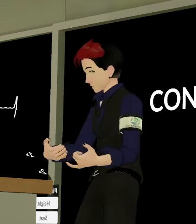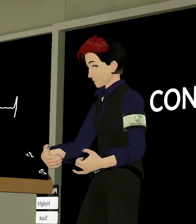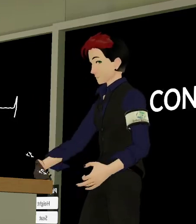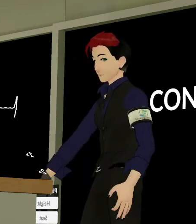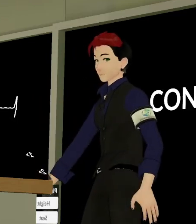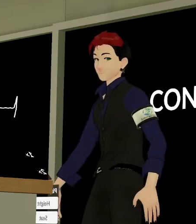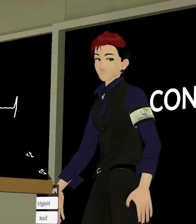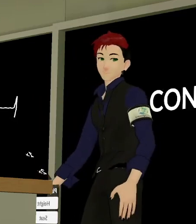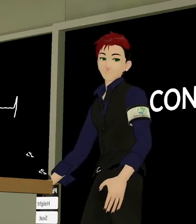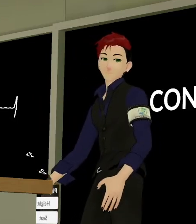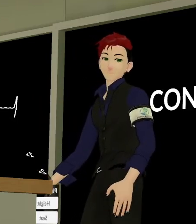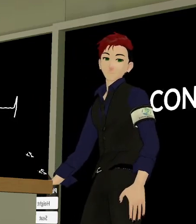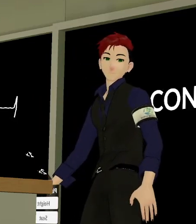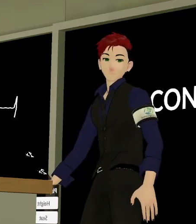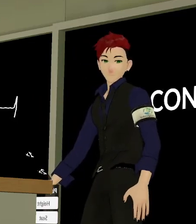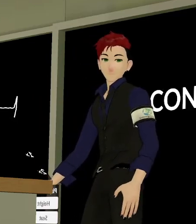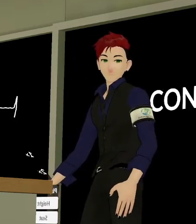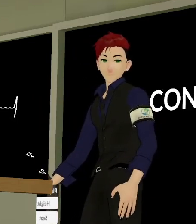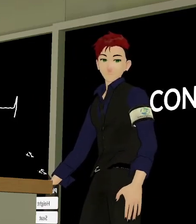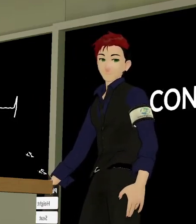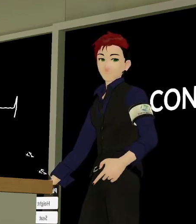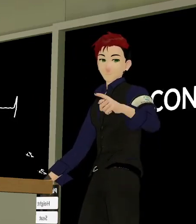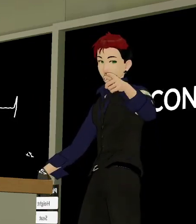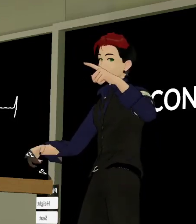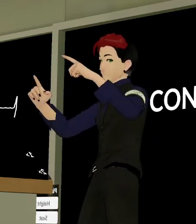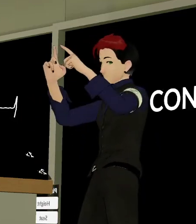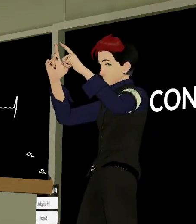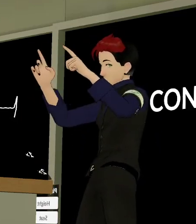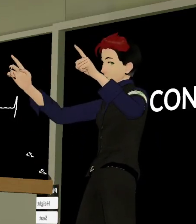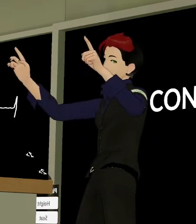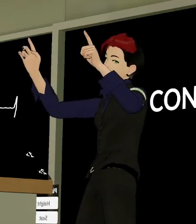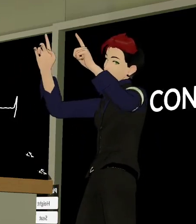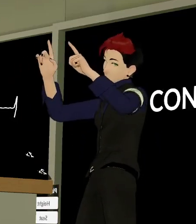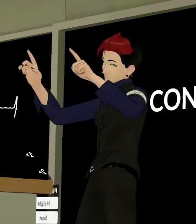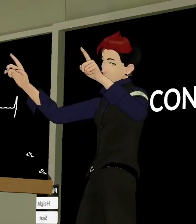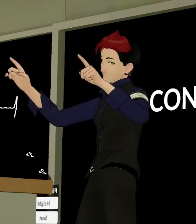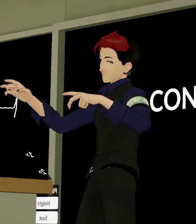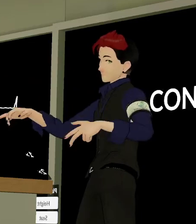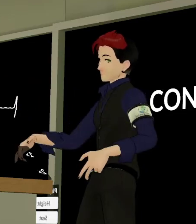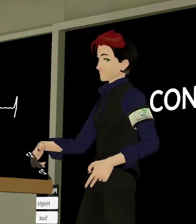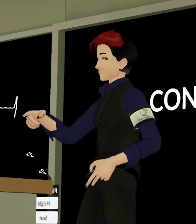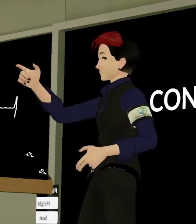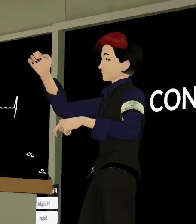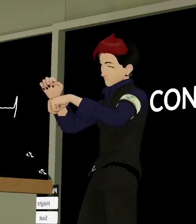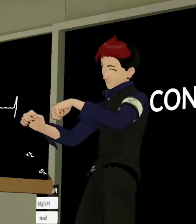waiting um what about continuously working